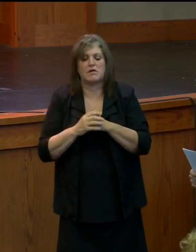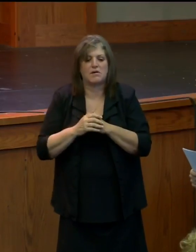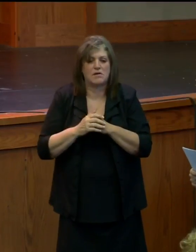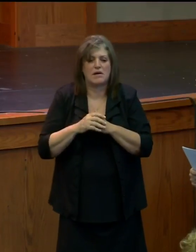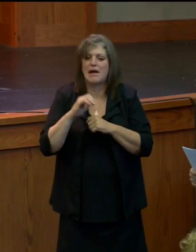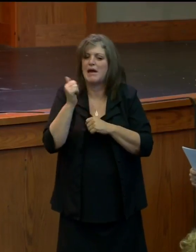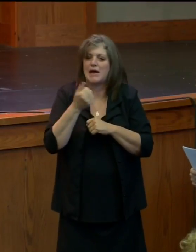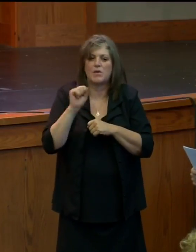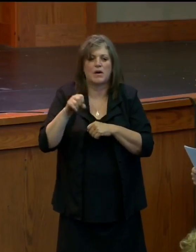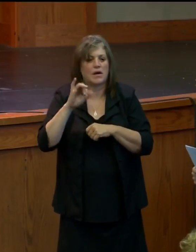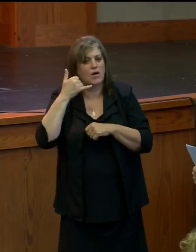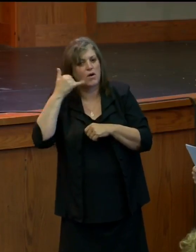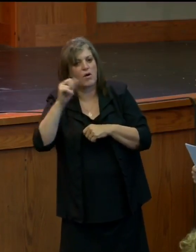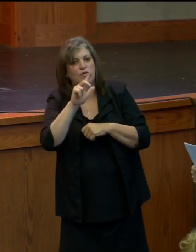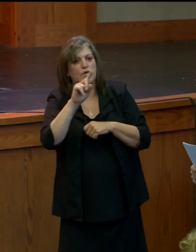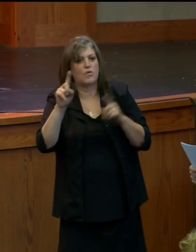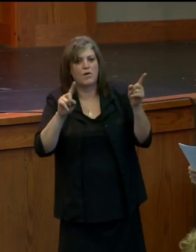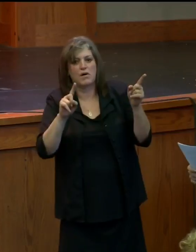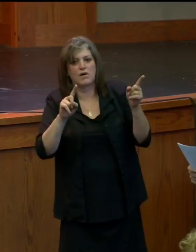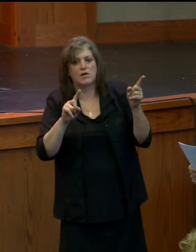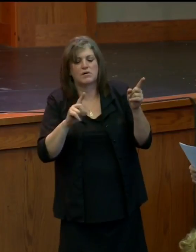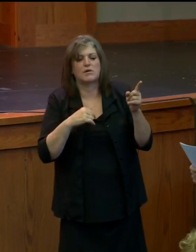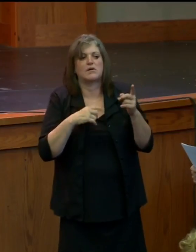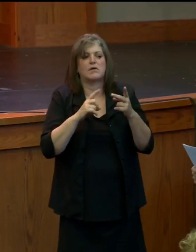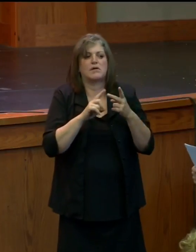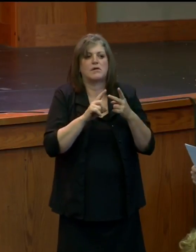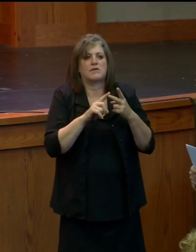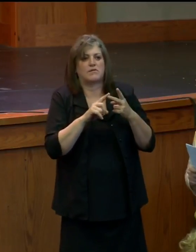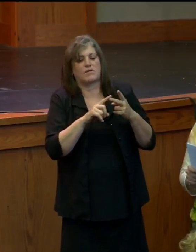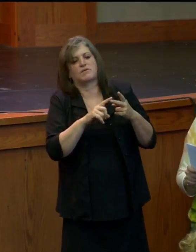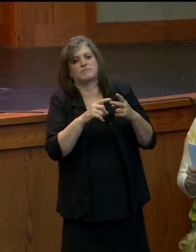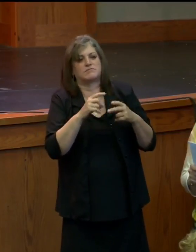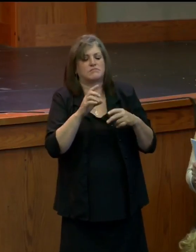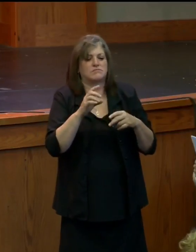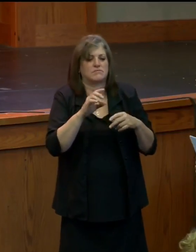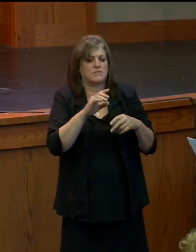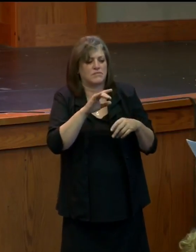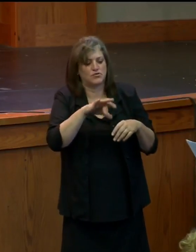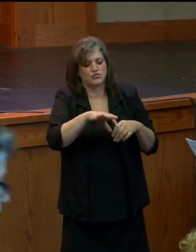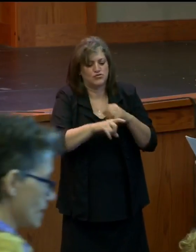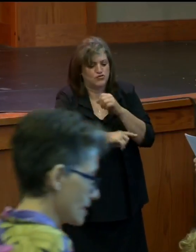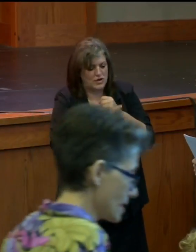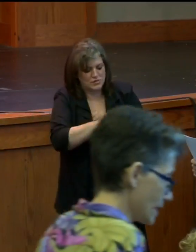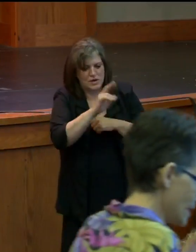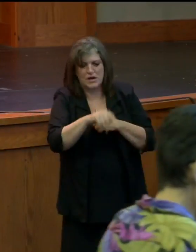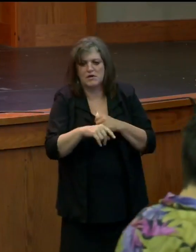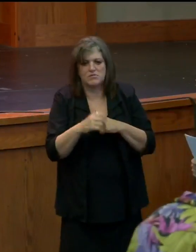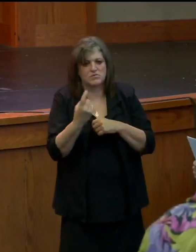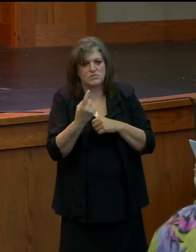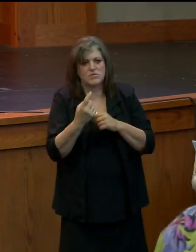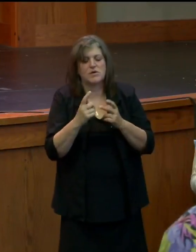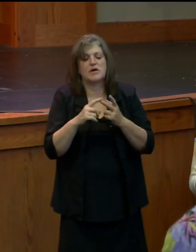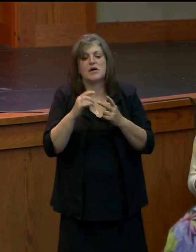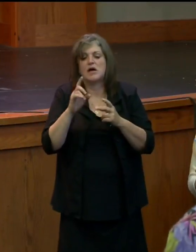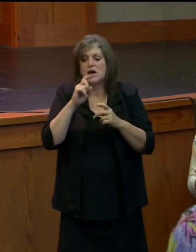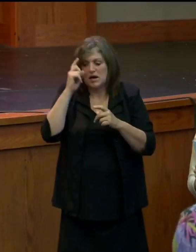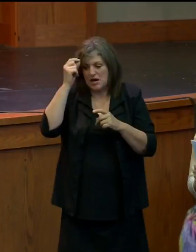ANYONE CAN CALL 311 TO GET A POTHOLE FIXED OR BULK TRASH PICKED UP. GOVERNMENT QUICKLY RESPONDS TO INDIVIDUALS AND ON THESE AND